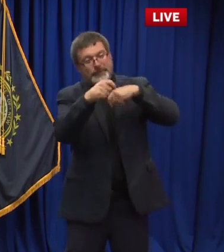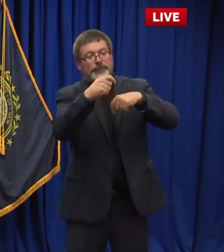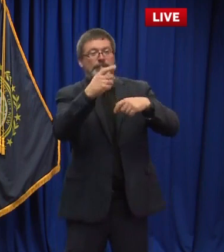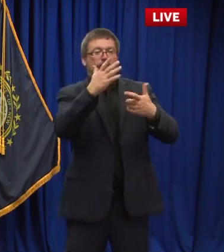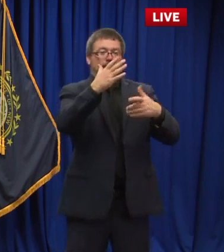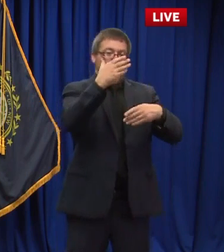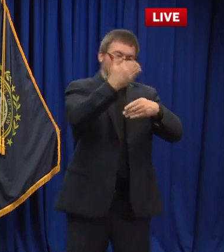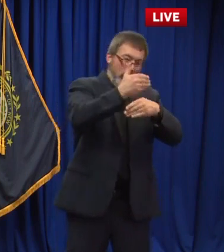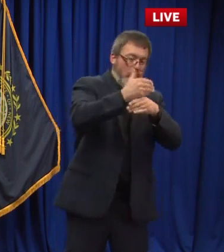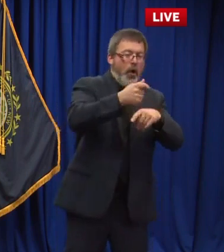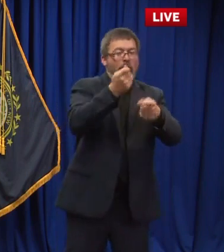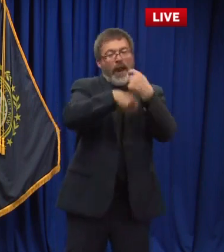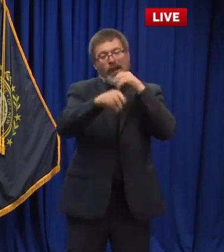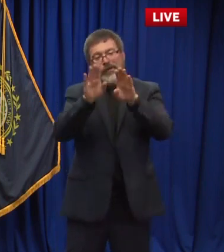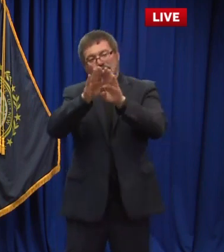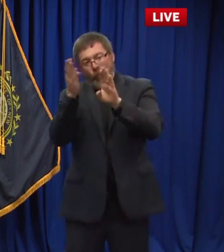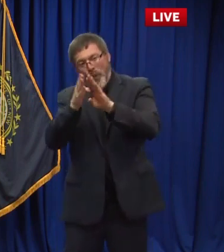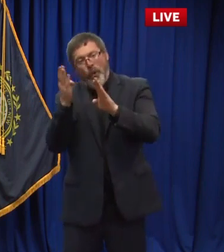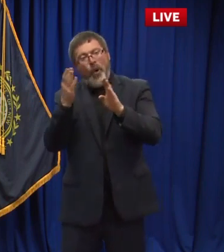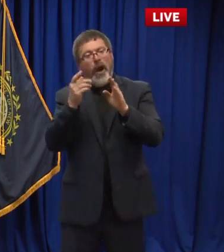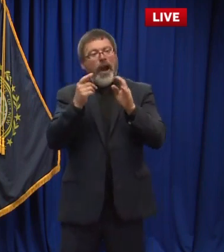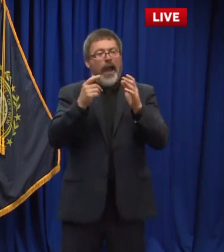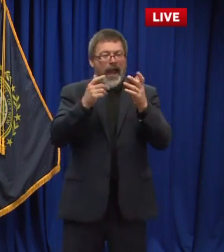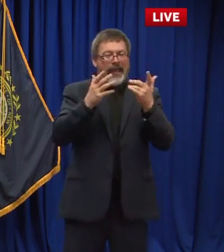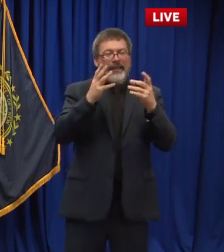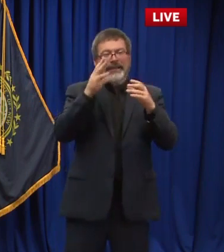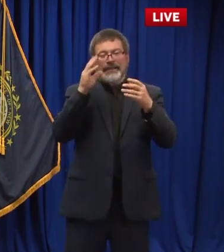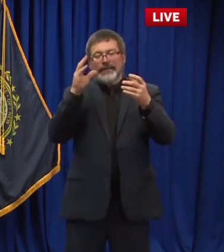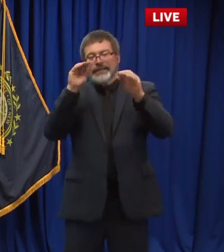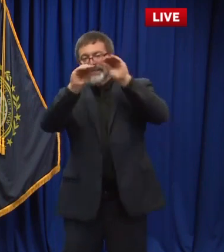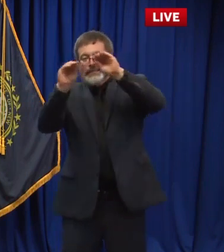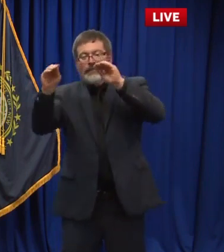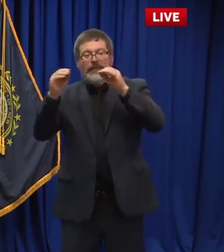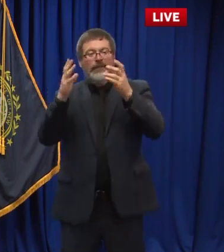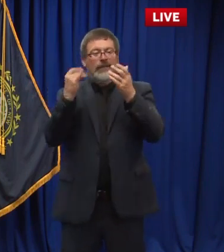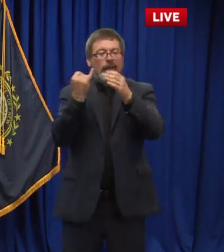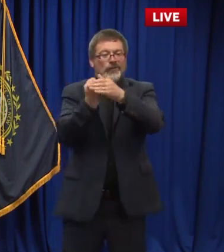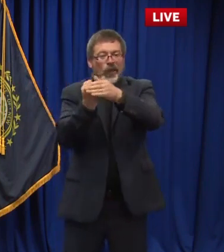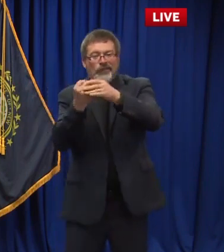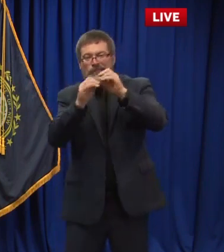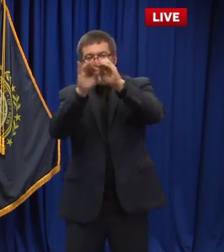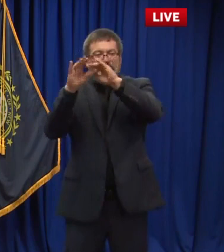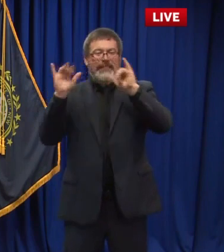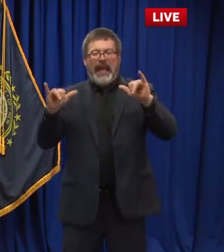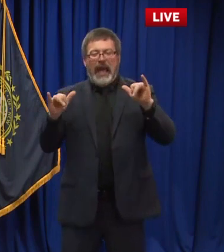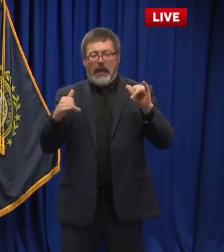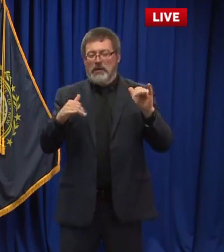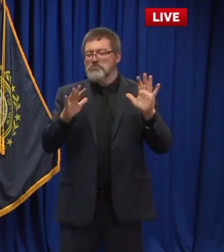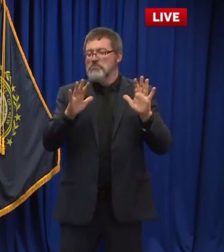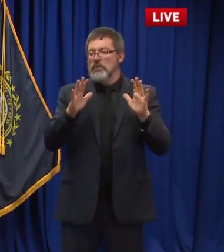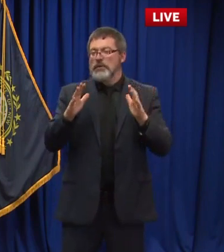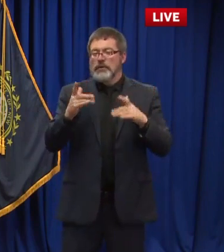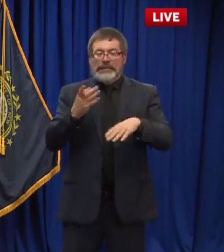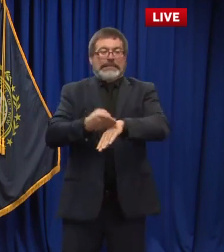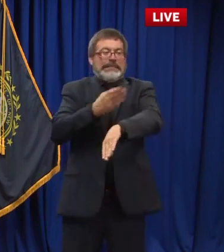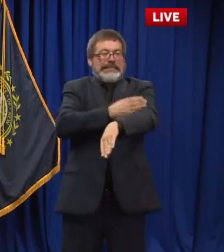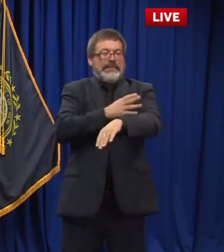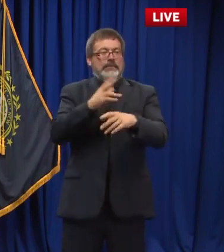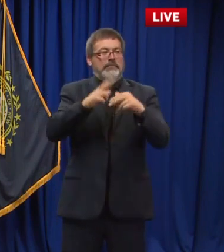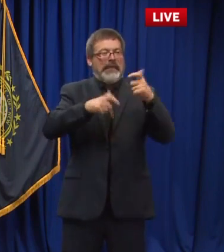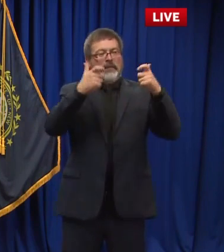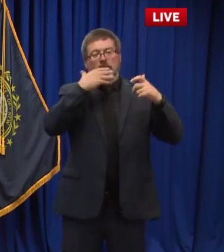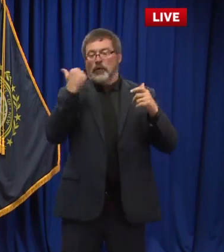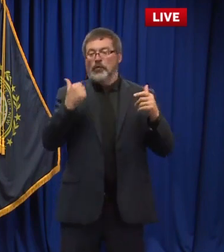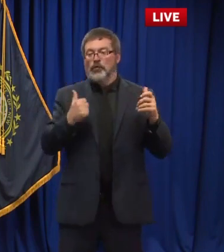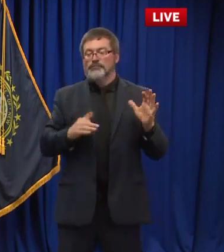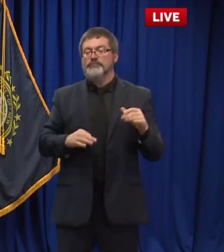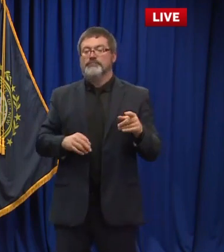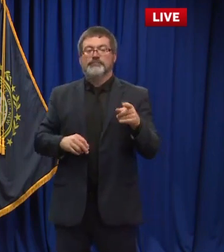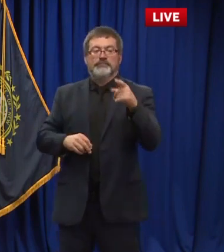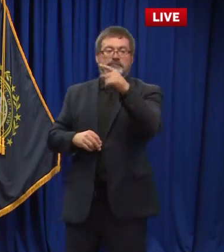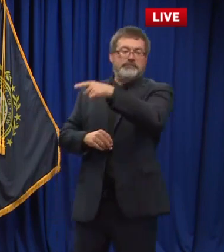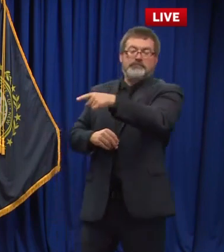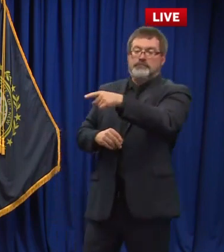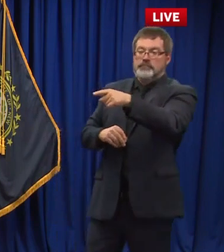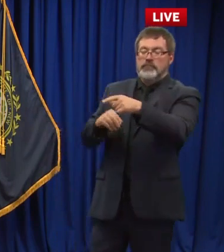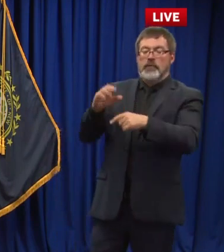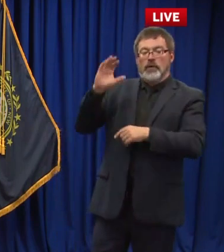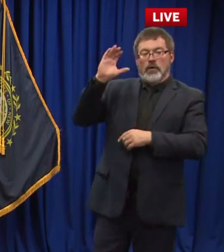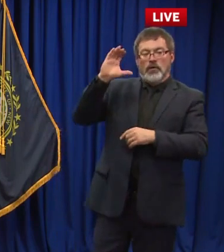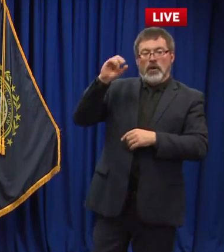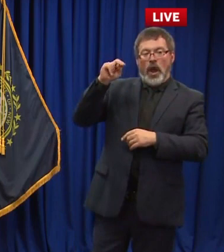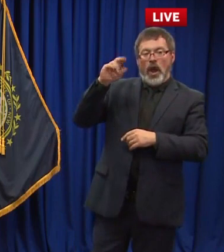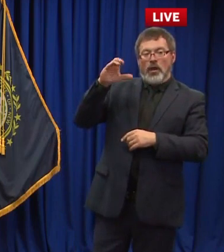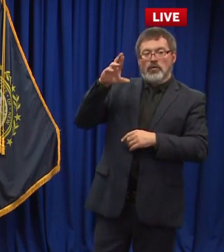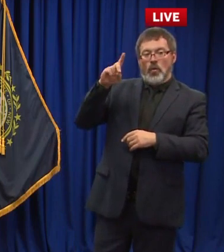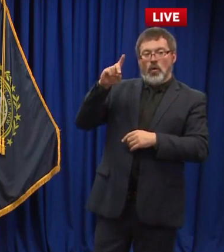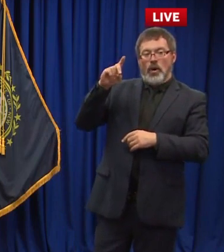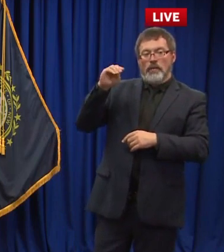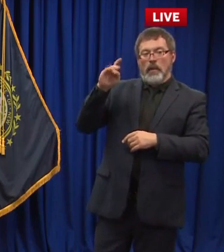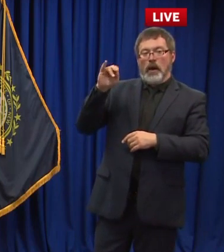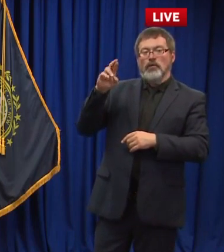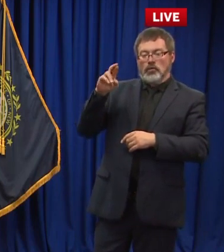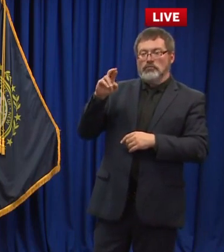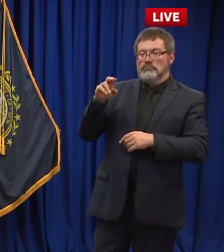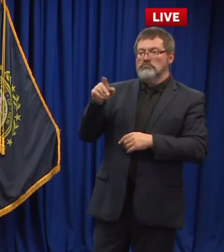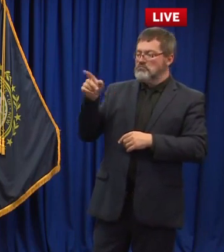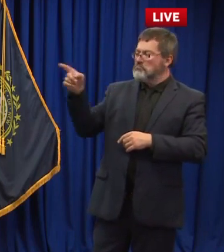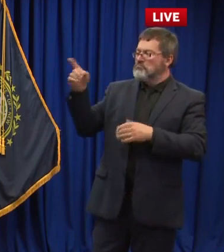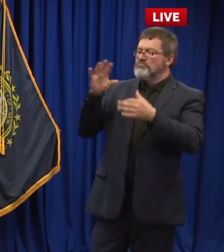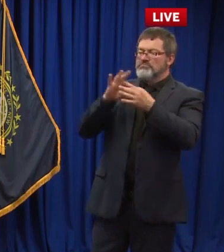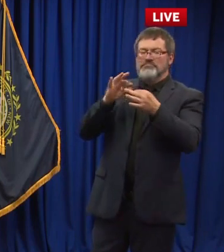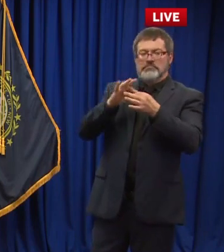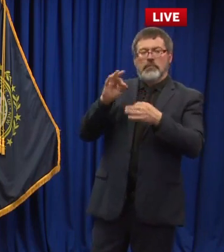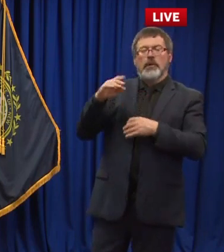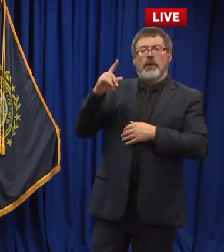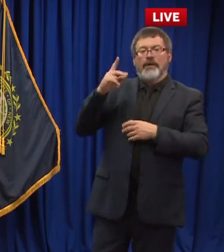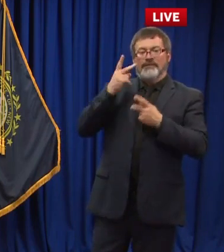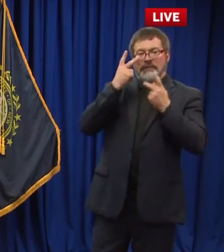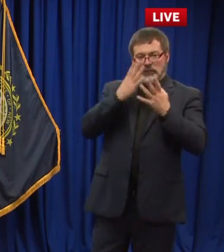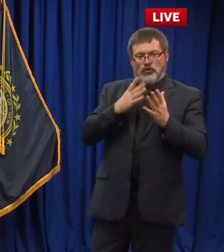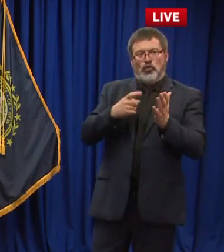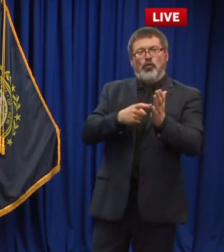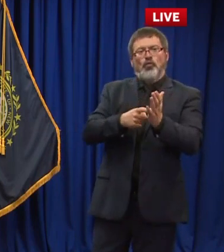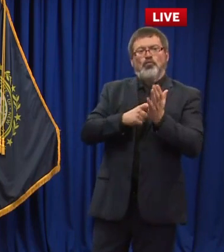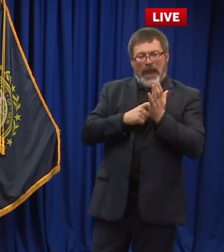THAT IS AN INITIAL EXERCISE FOR ME TO AT LEAST APPRECIATE THAT DISTRICTS ARE SO DIFFERENT TO SEE IF IT IS MANAGING THE PHYSICAL STRUCTURES.